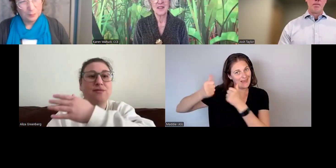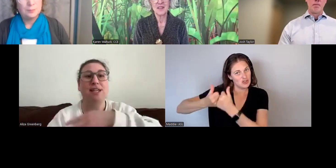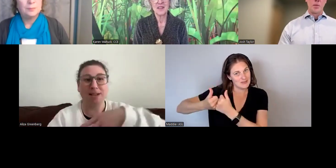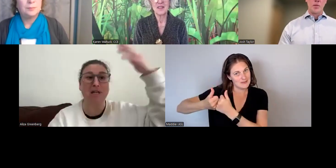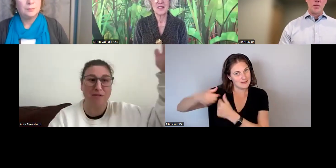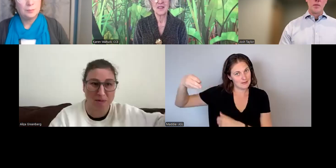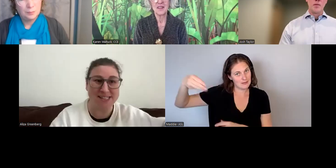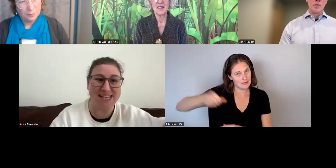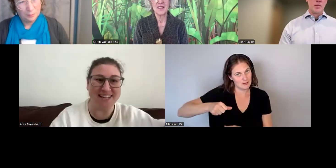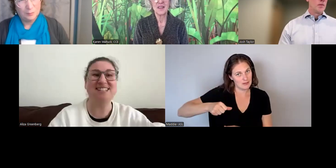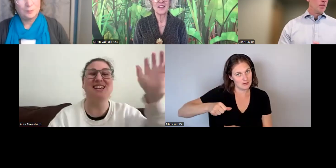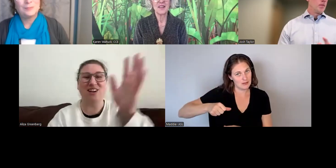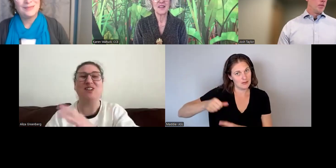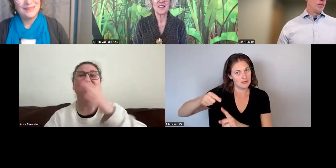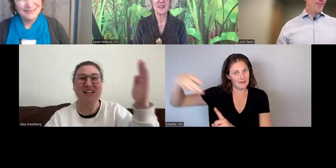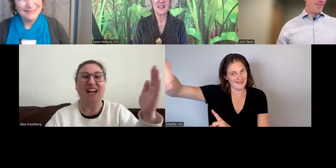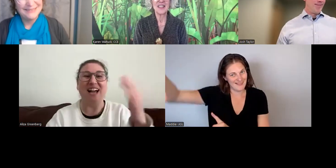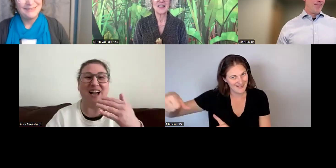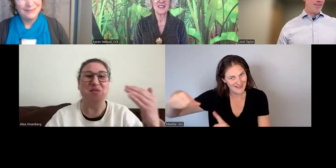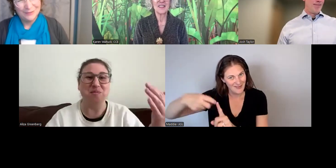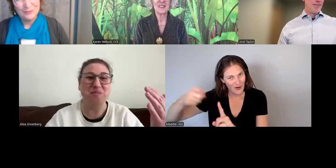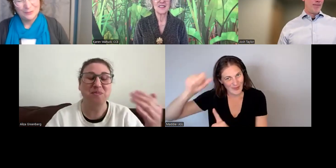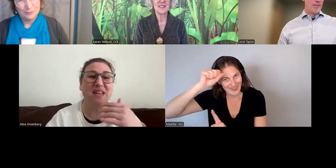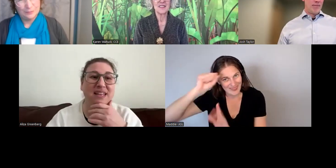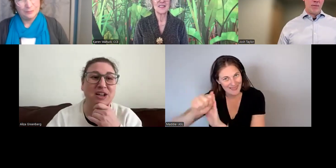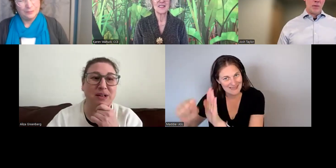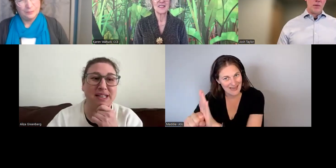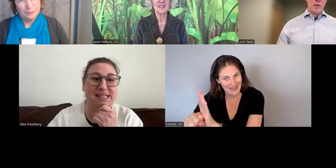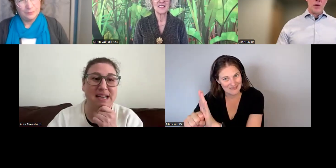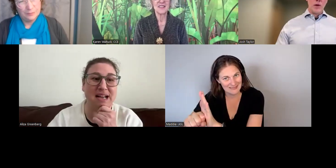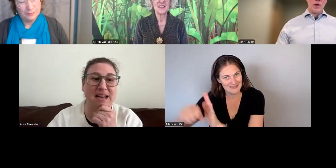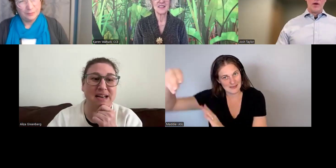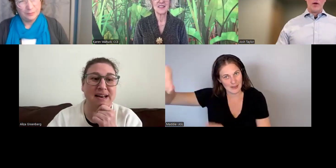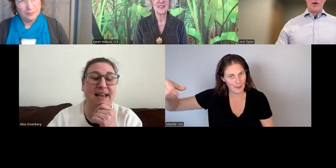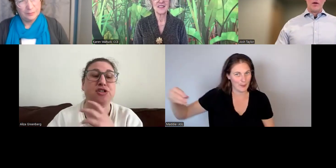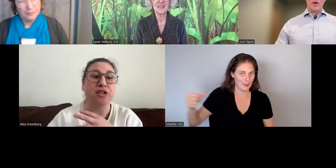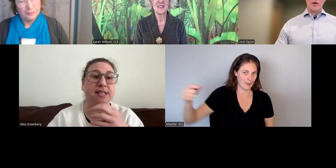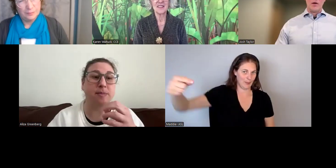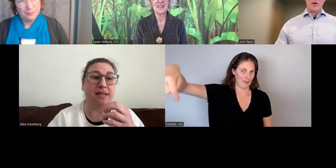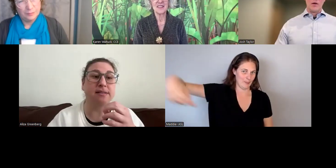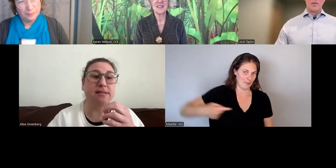via money from the state. So, [chuckles] you know, it's not an extra expense